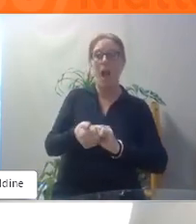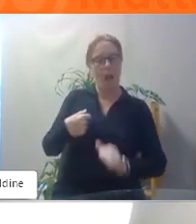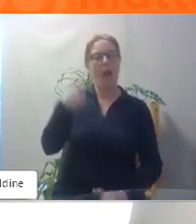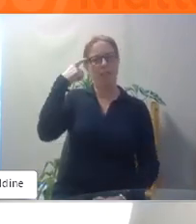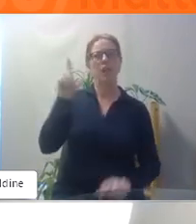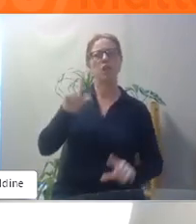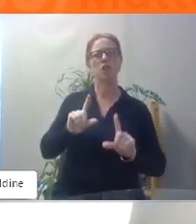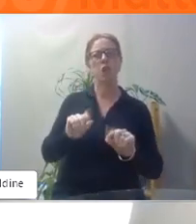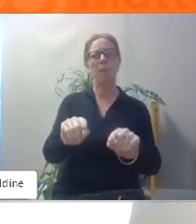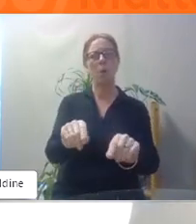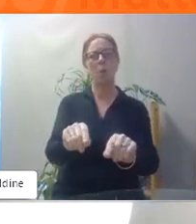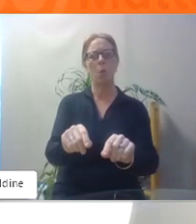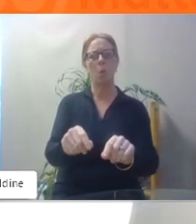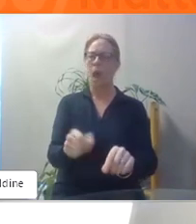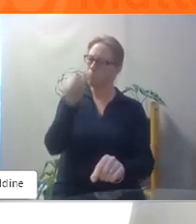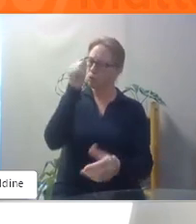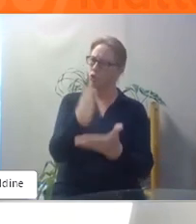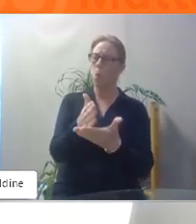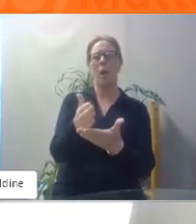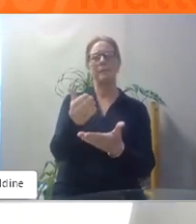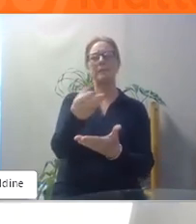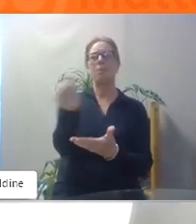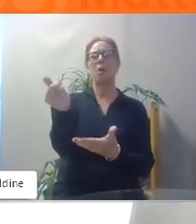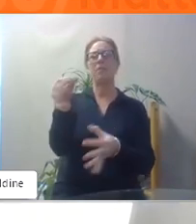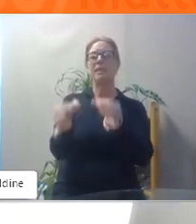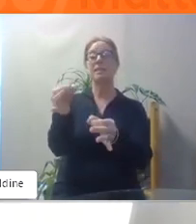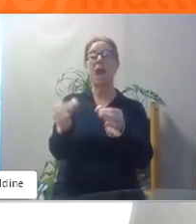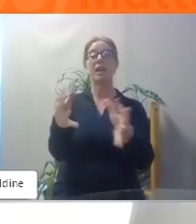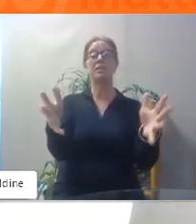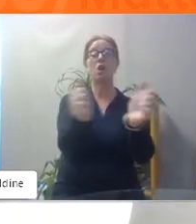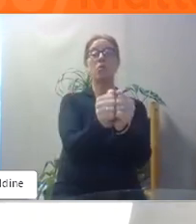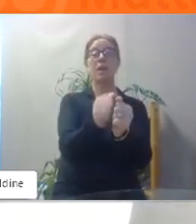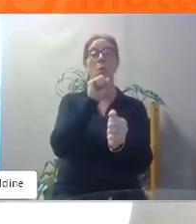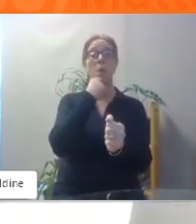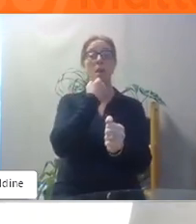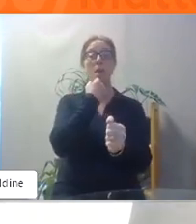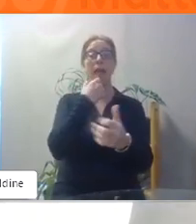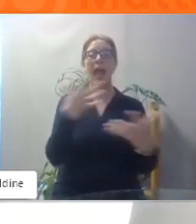some of the deciders will agree as to how that can be possible